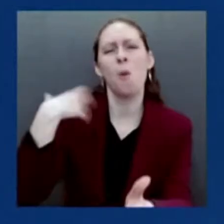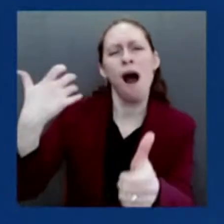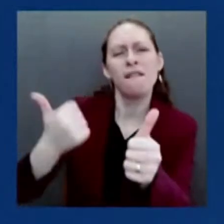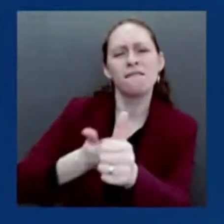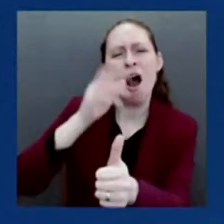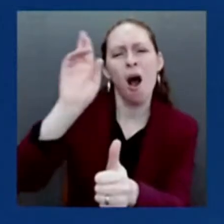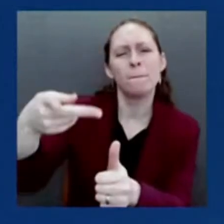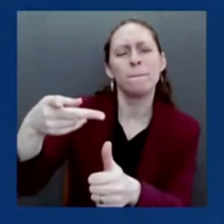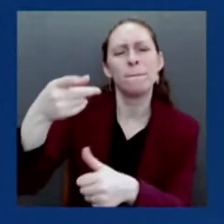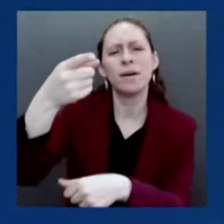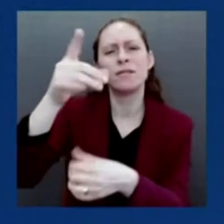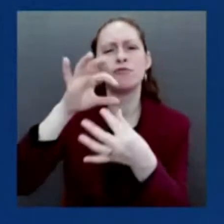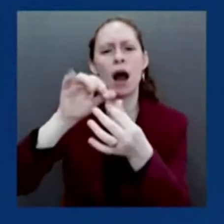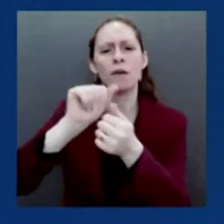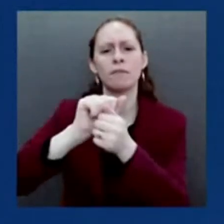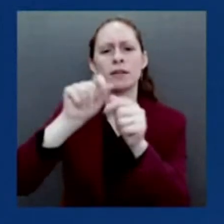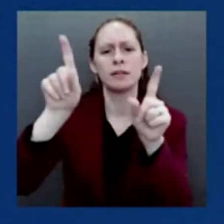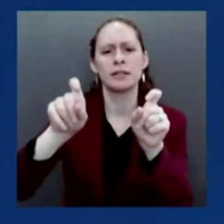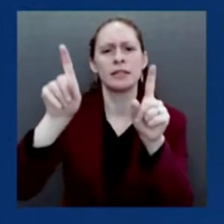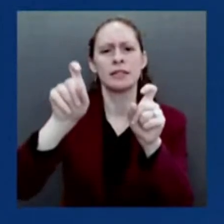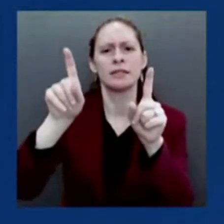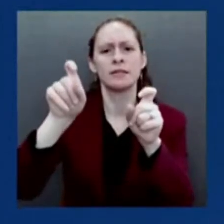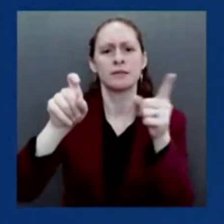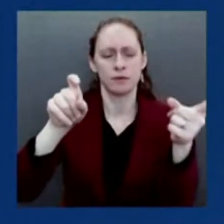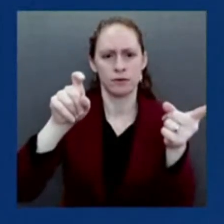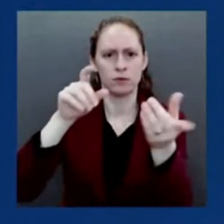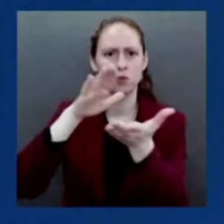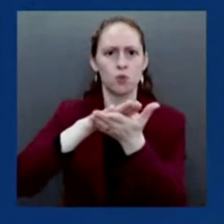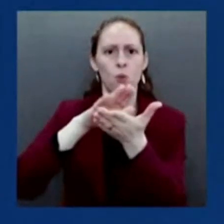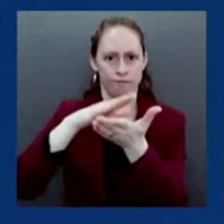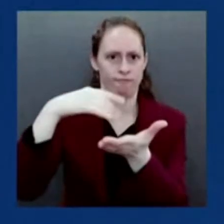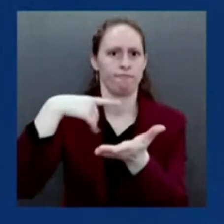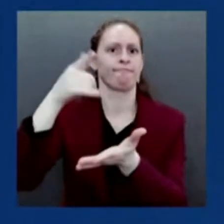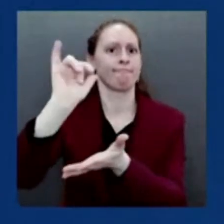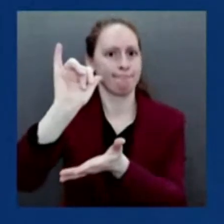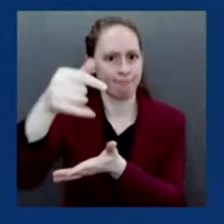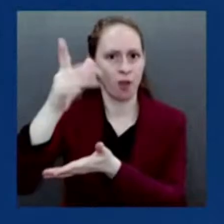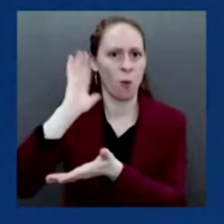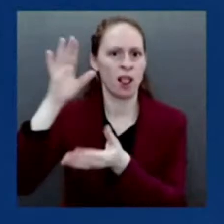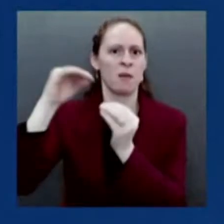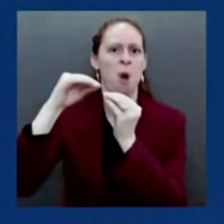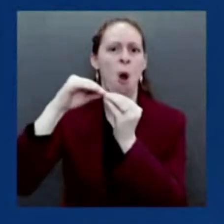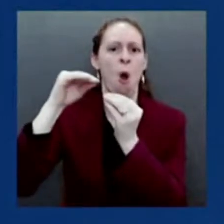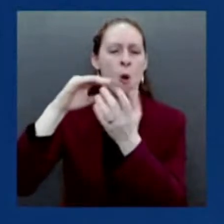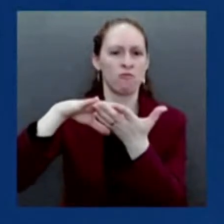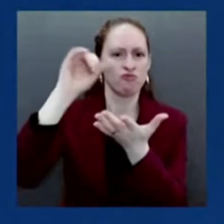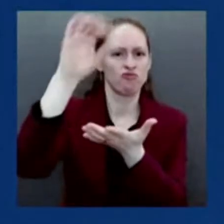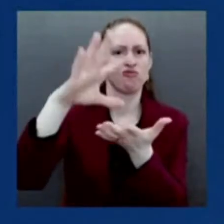I WANTED TO ASK A FOLLOW-UP